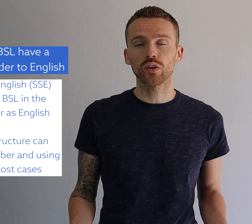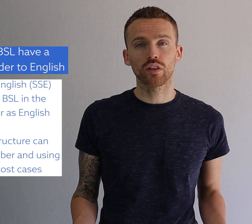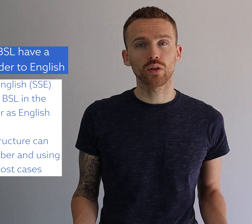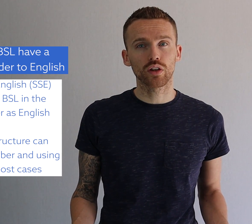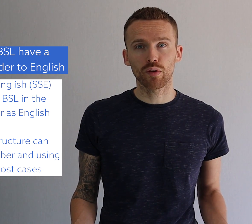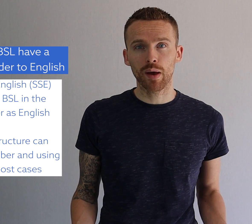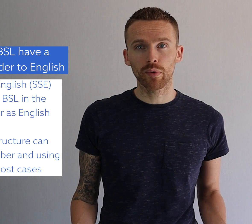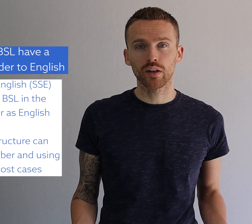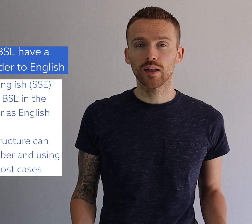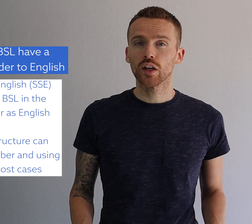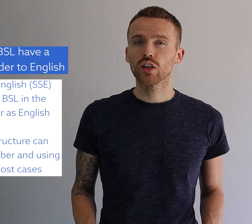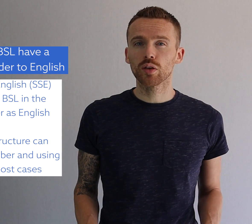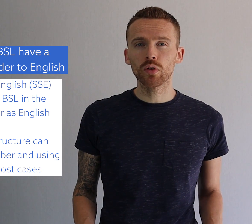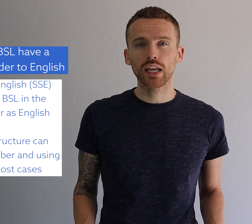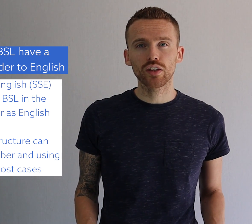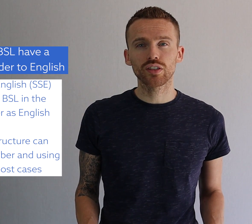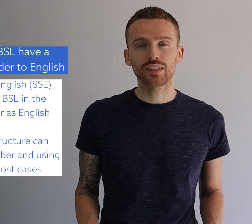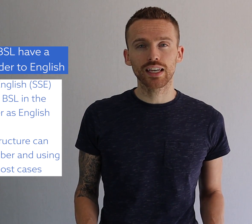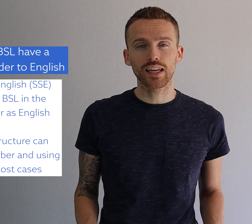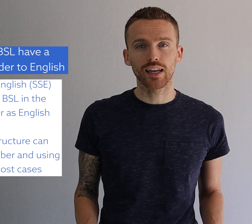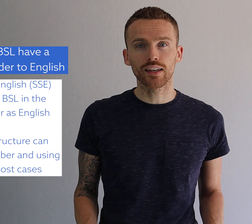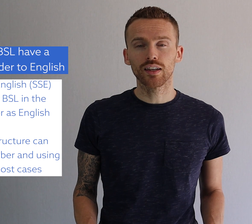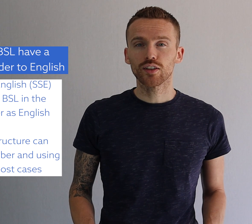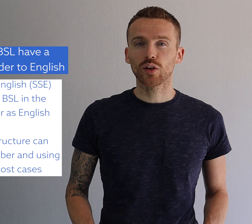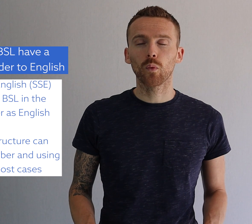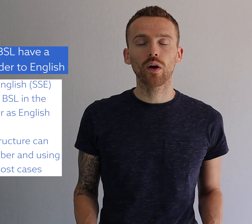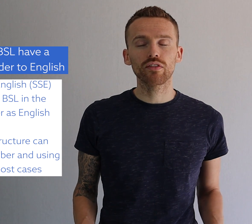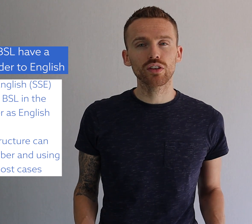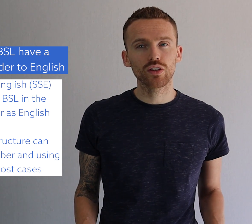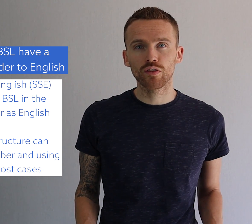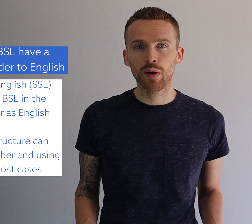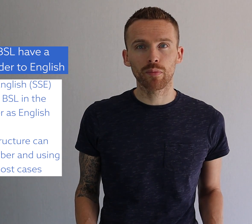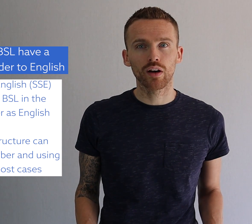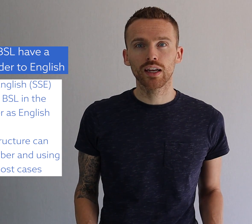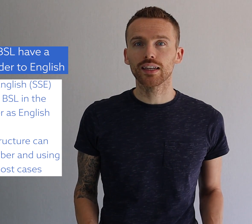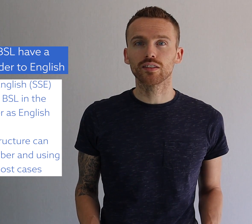order that you can remember. Communication is key here so whatever you can remember is